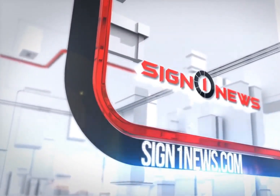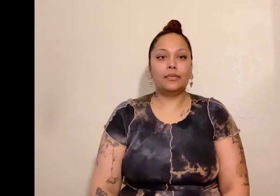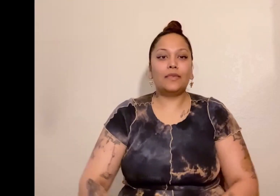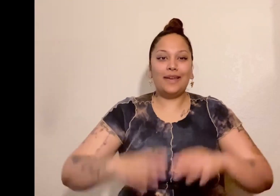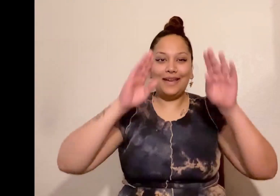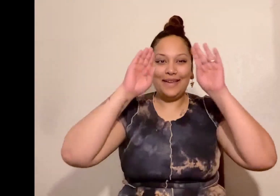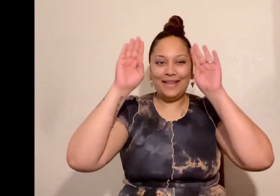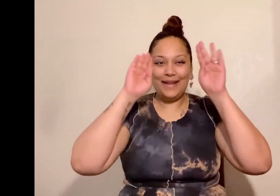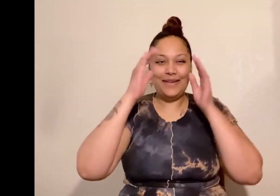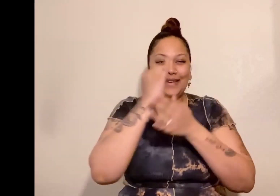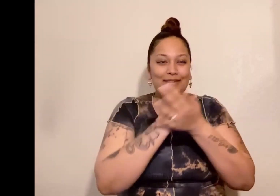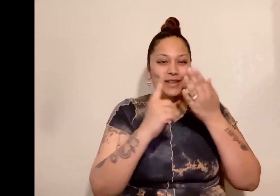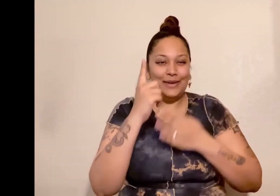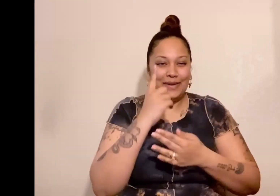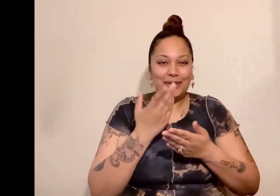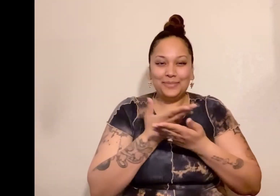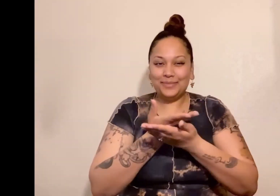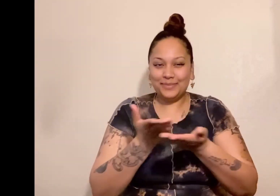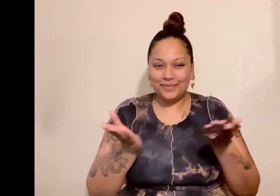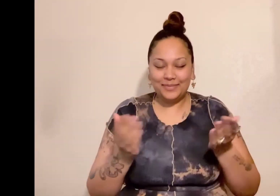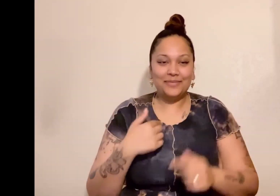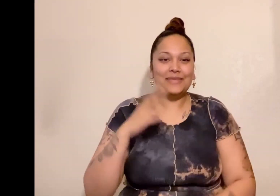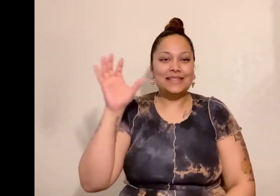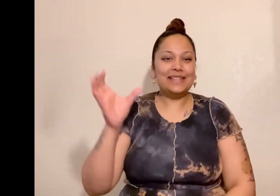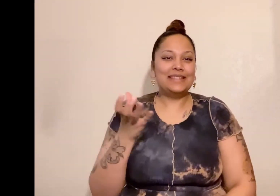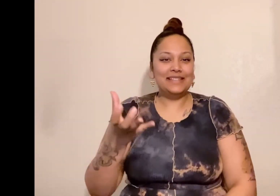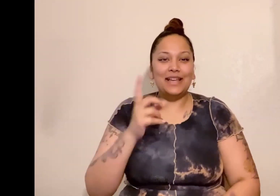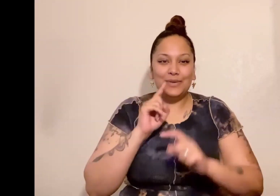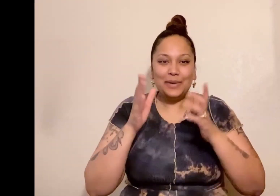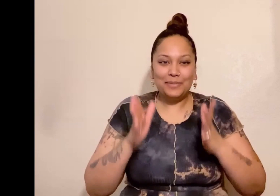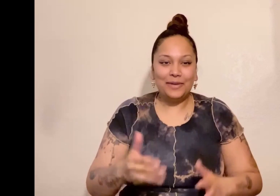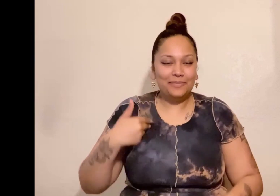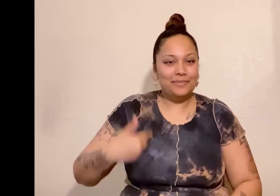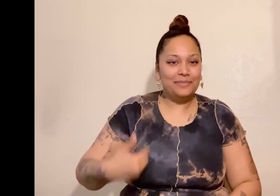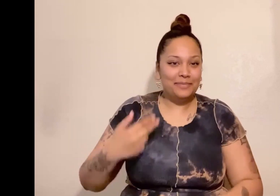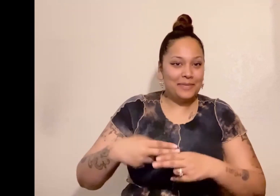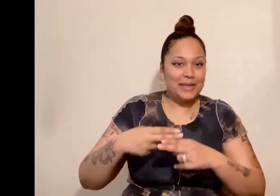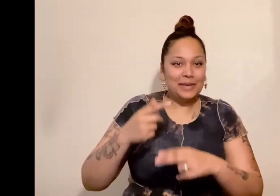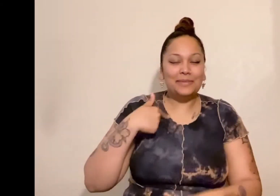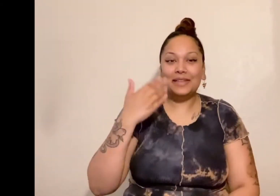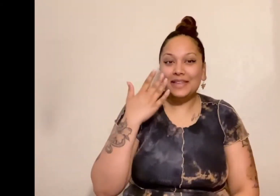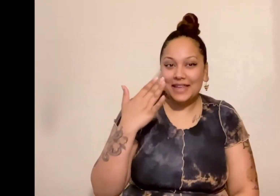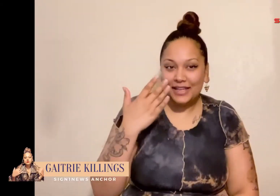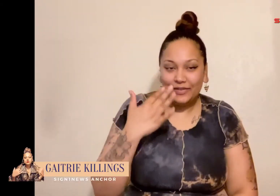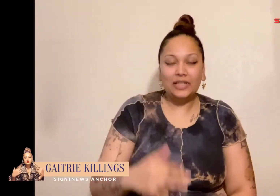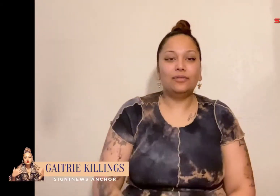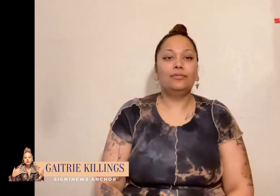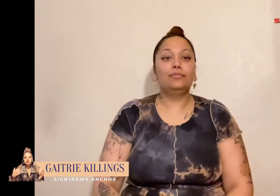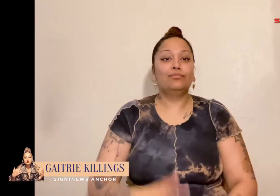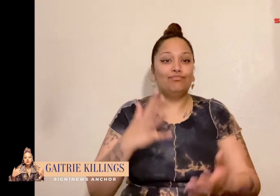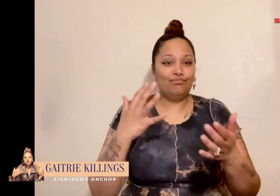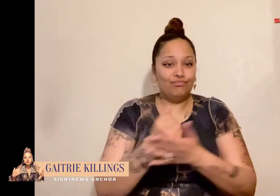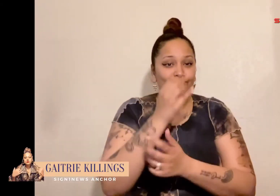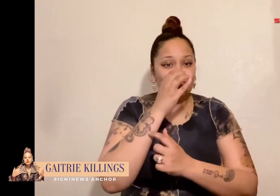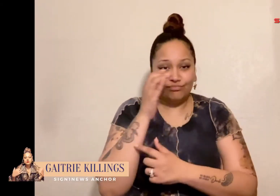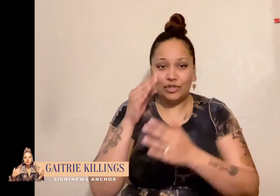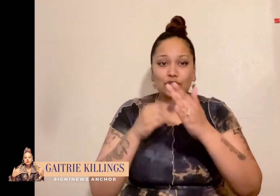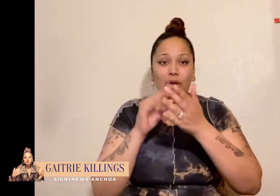Hello everyone I'm Sign1News anger Gaitrie Killings here's a quick look at the top trending